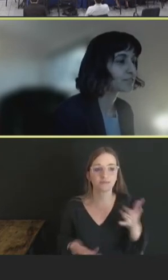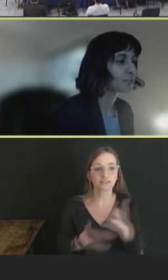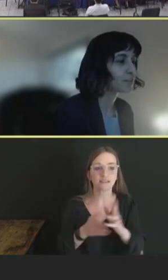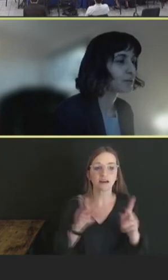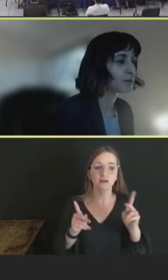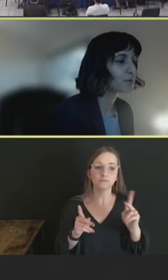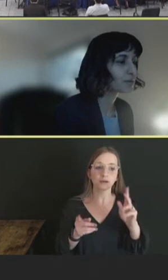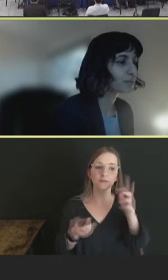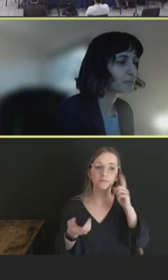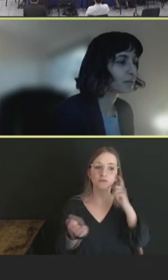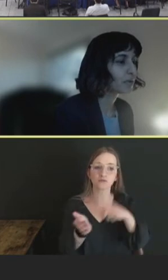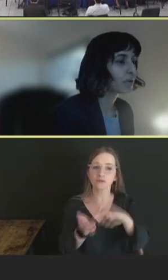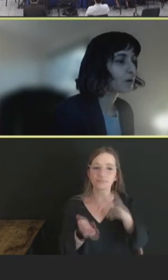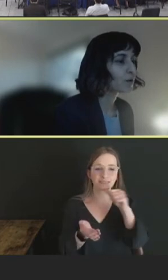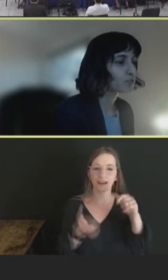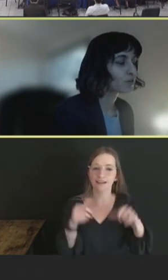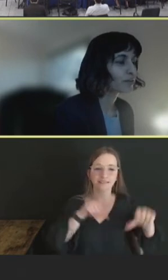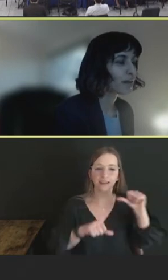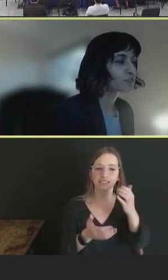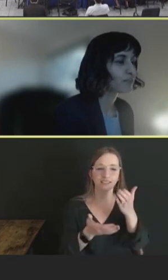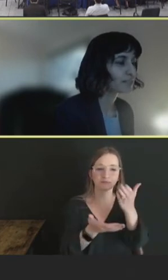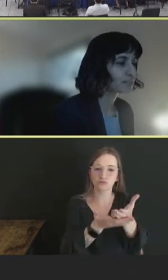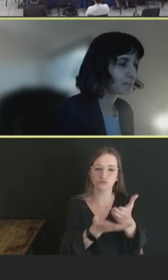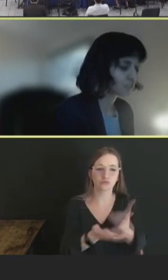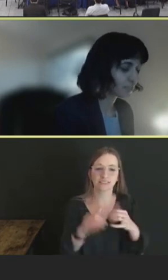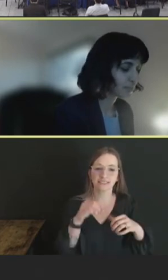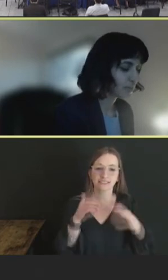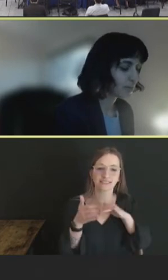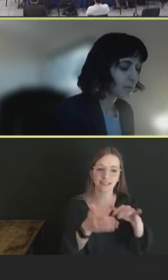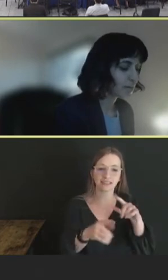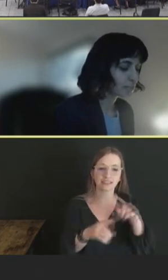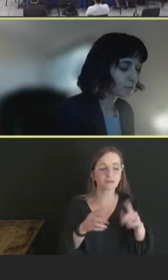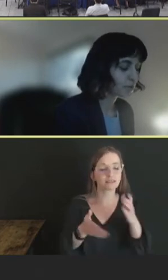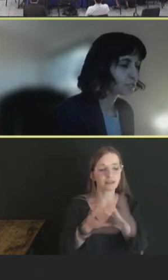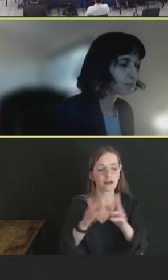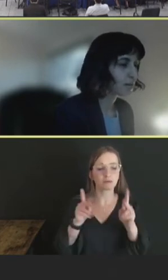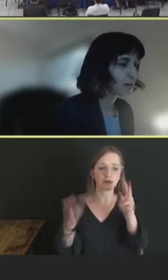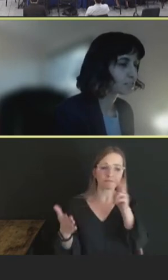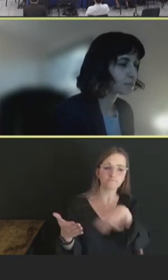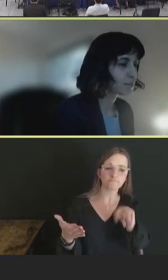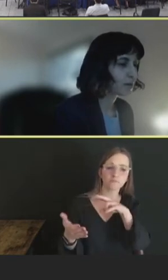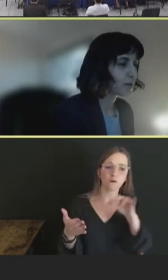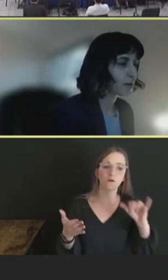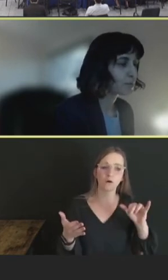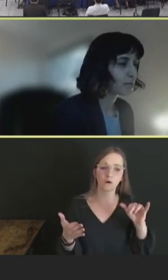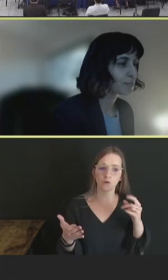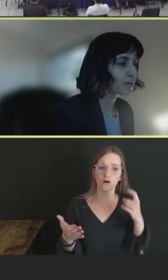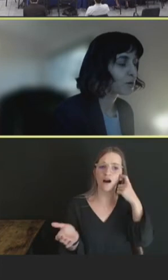developing immediately or shortly after vaccination and a supposed autism epidemic